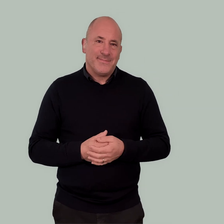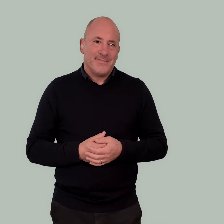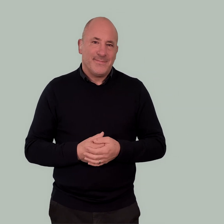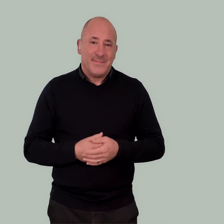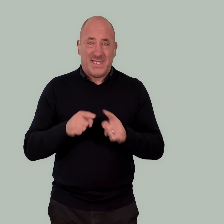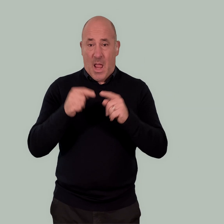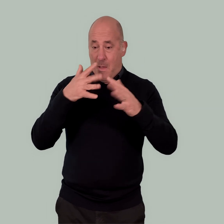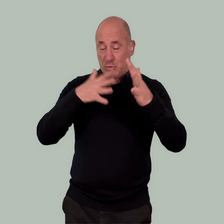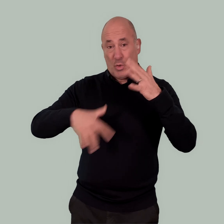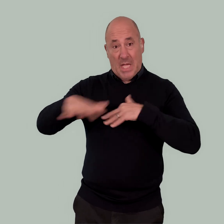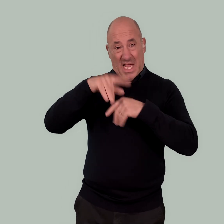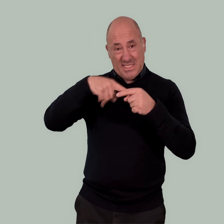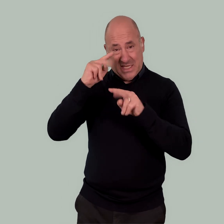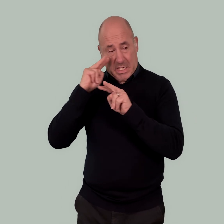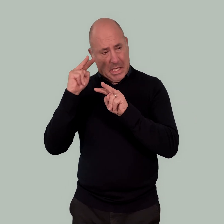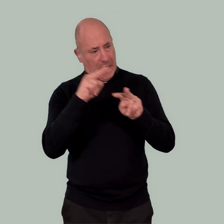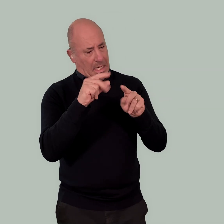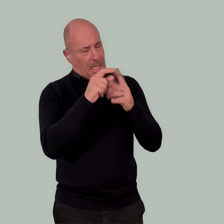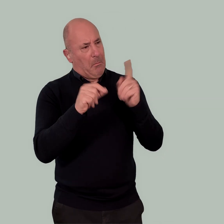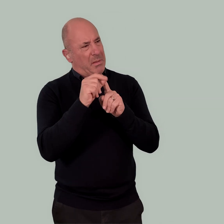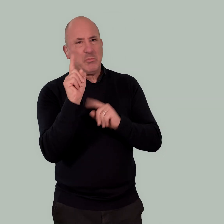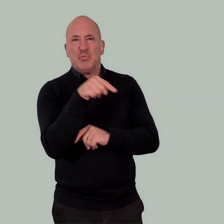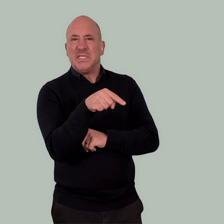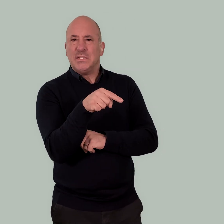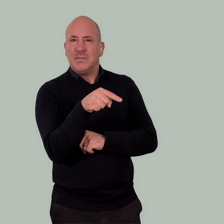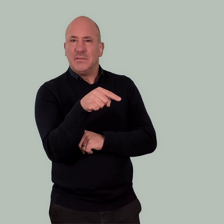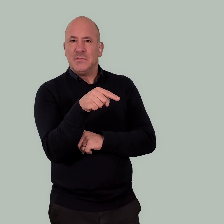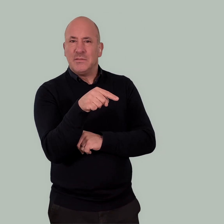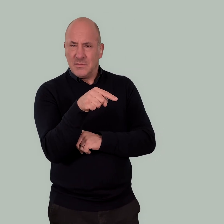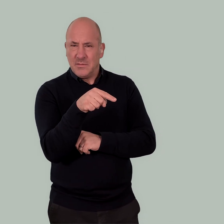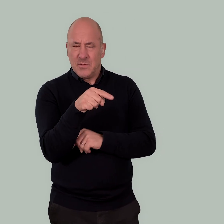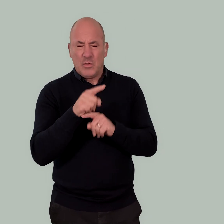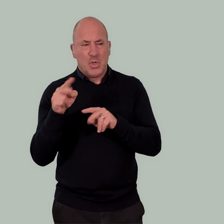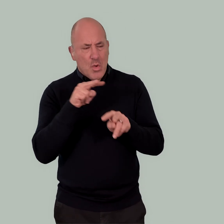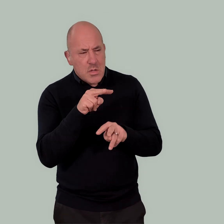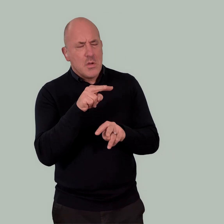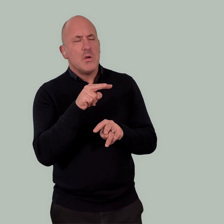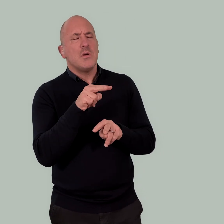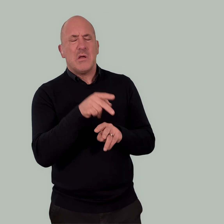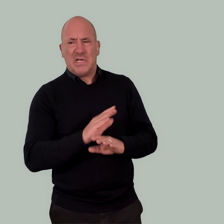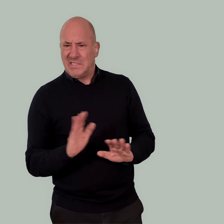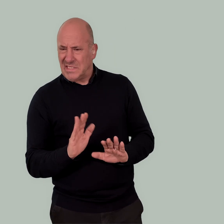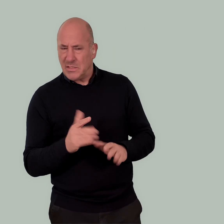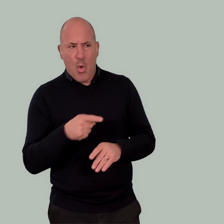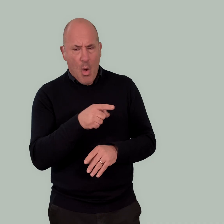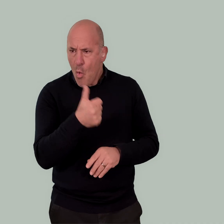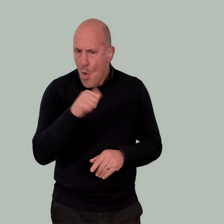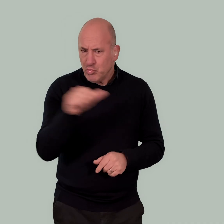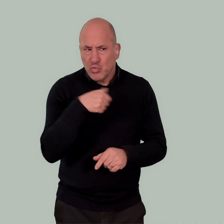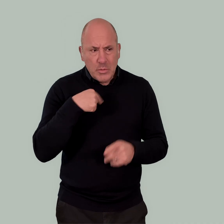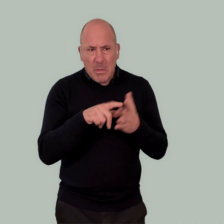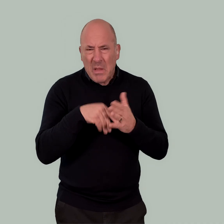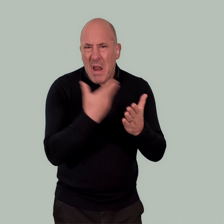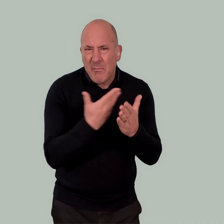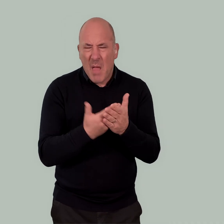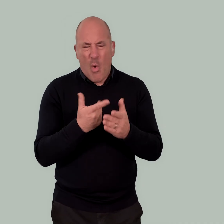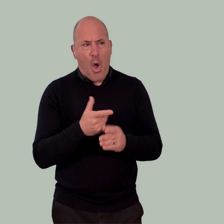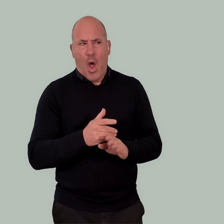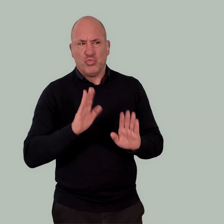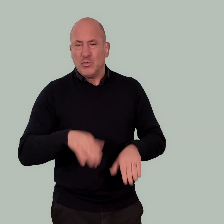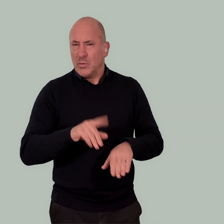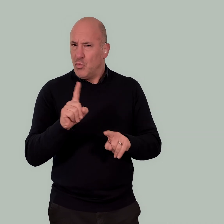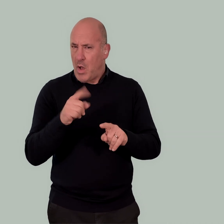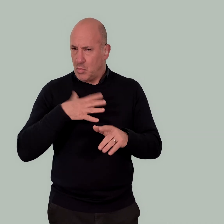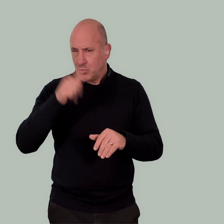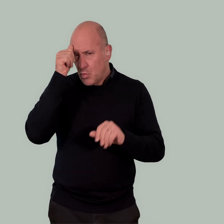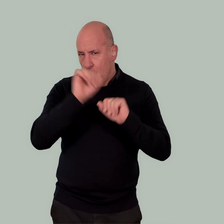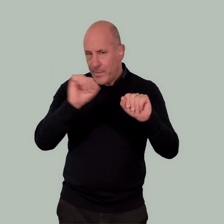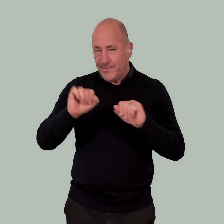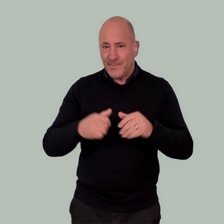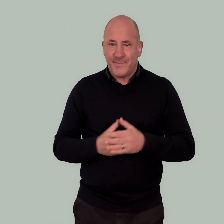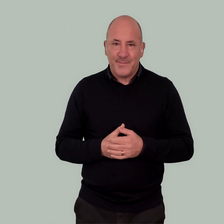Perceptions of PIP in society and how this affects peoples’ interactions with PIP